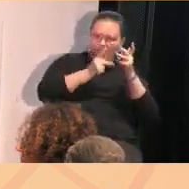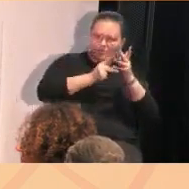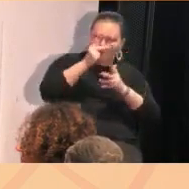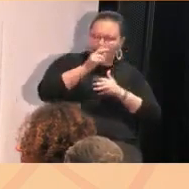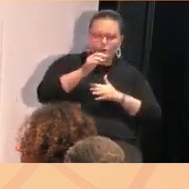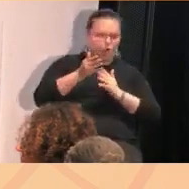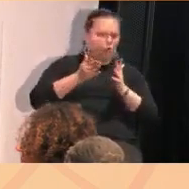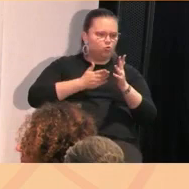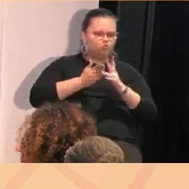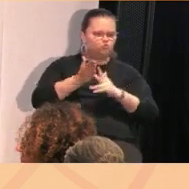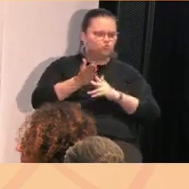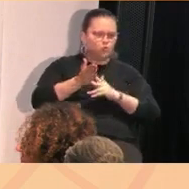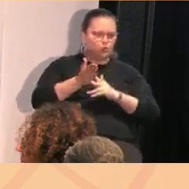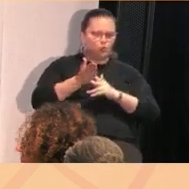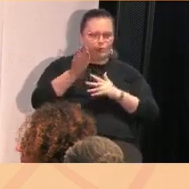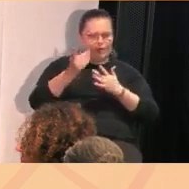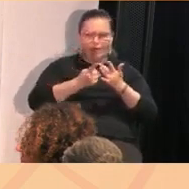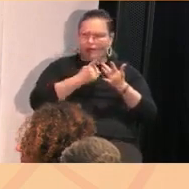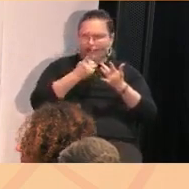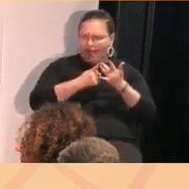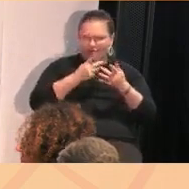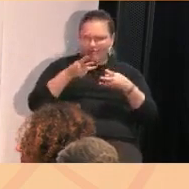have some duration came to pass and be made thanks